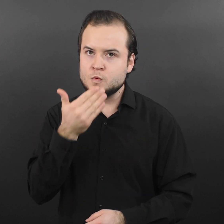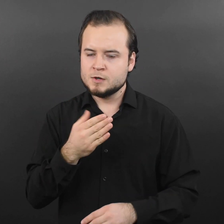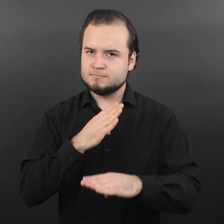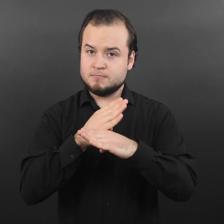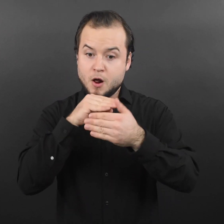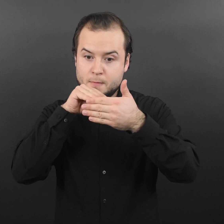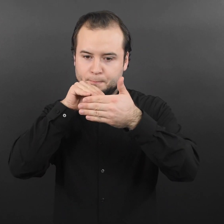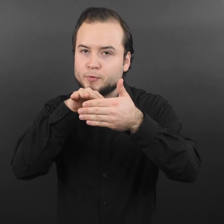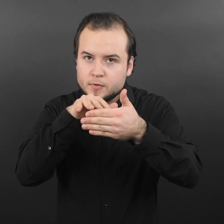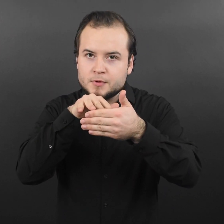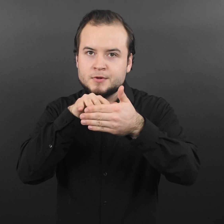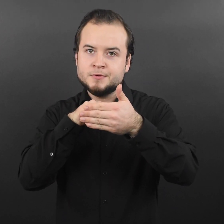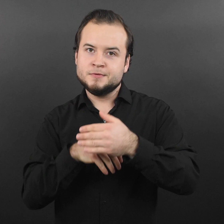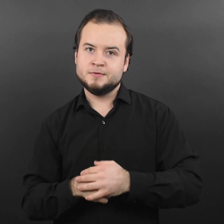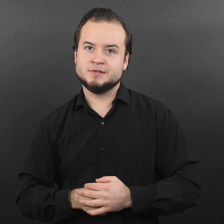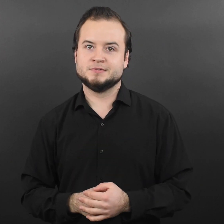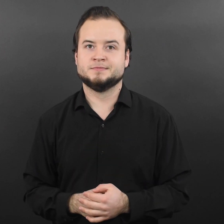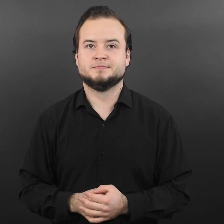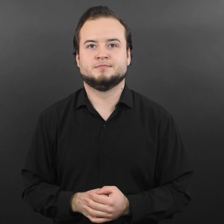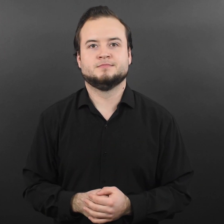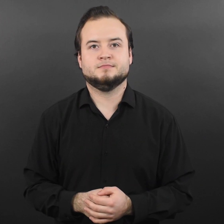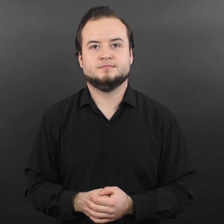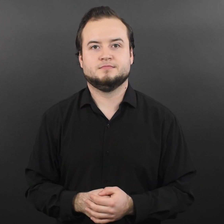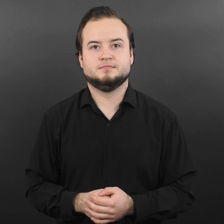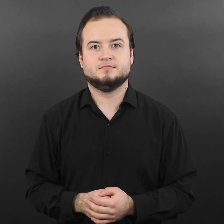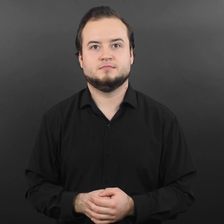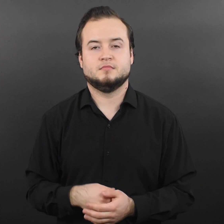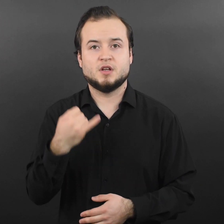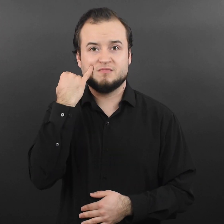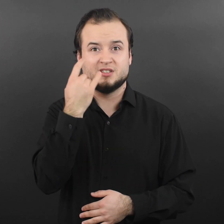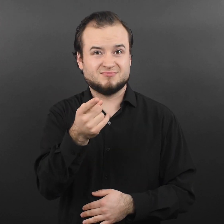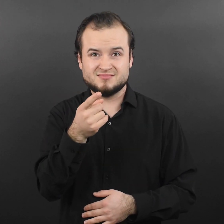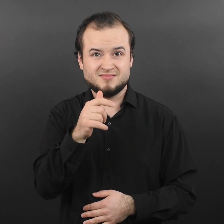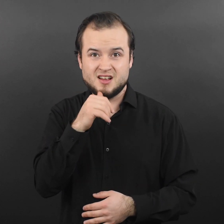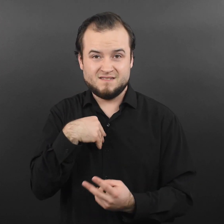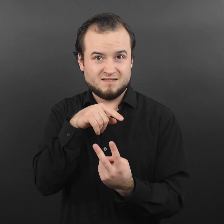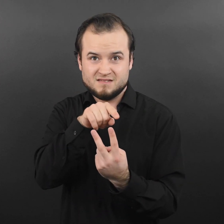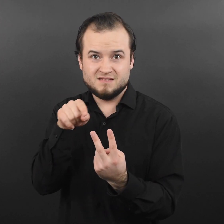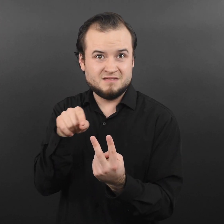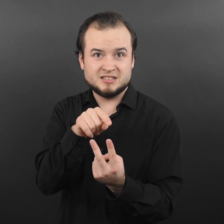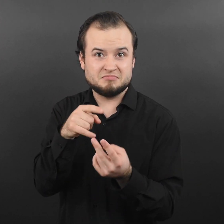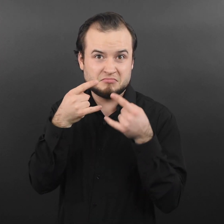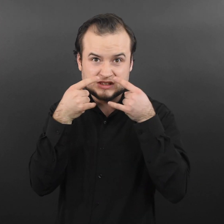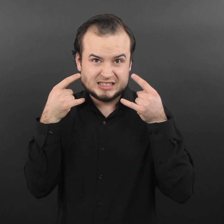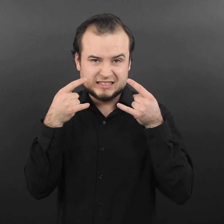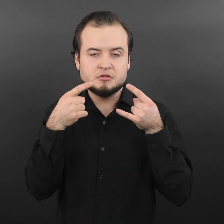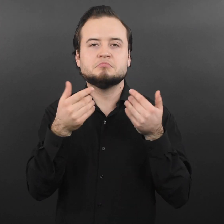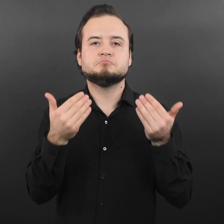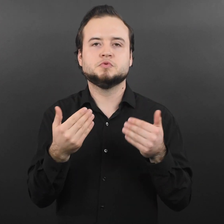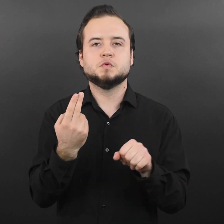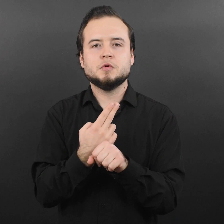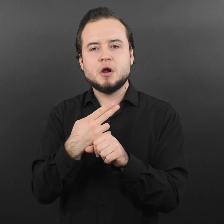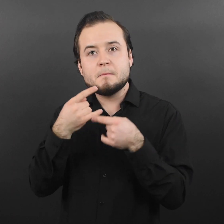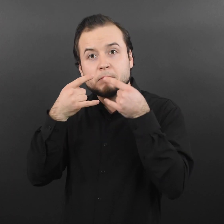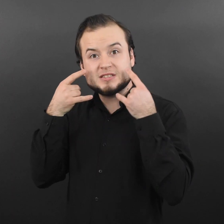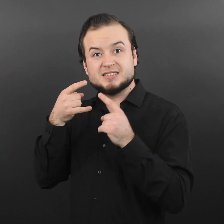are very good at blocking droplets. • If you do not have this type of mask,